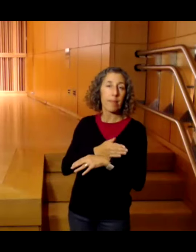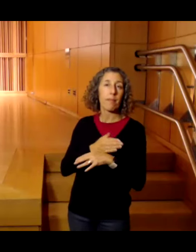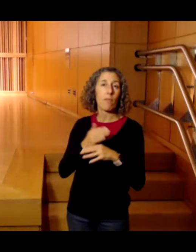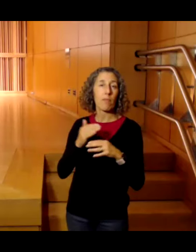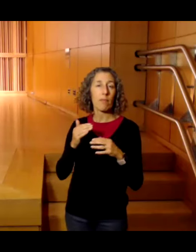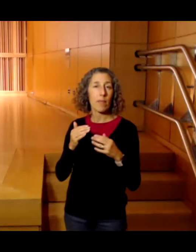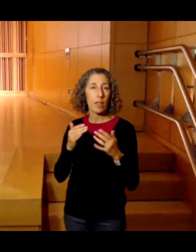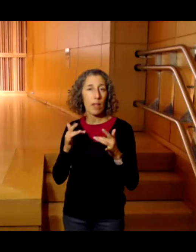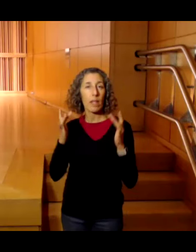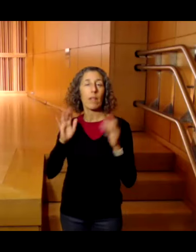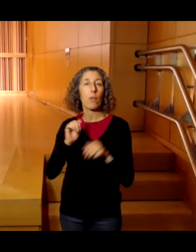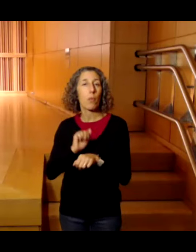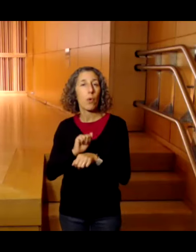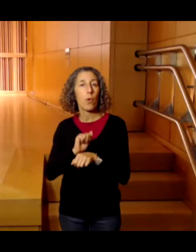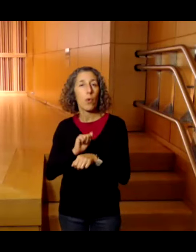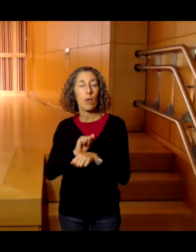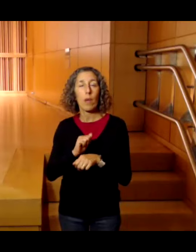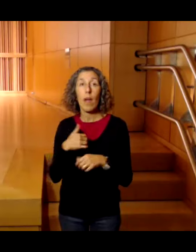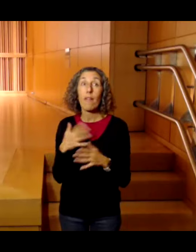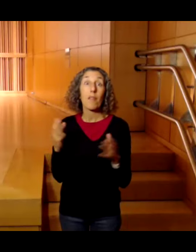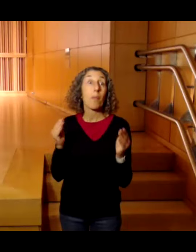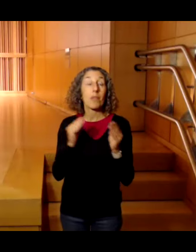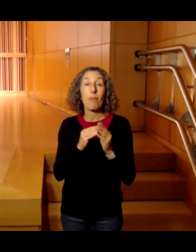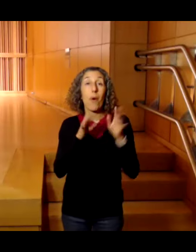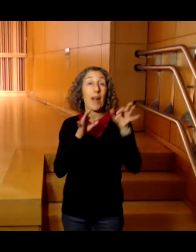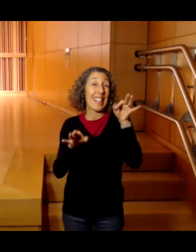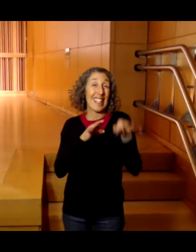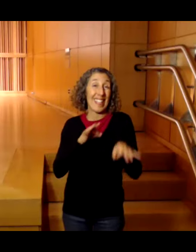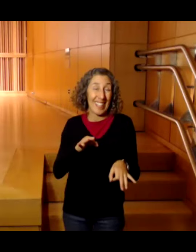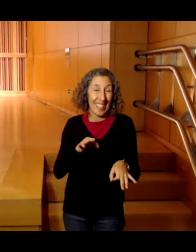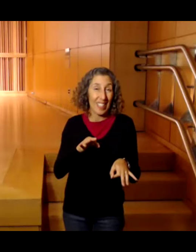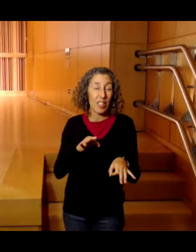So much to say, so little time. Like, how you've kept faith.